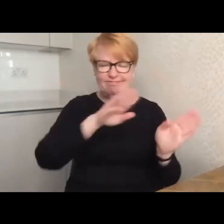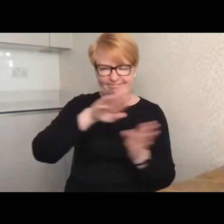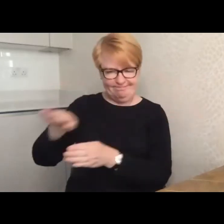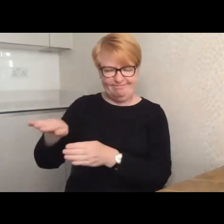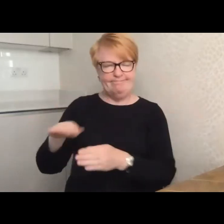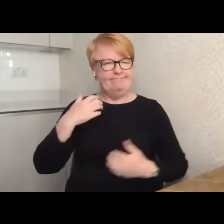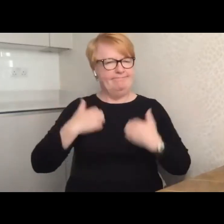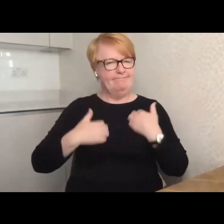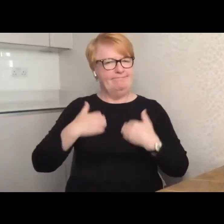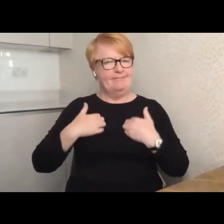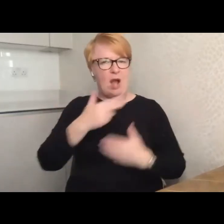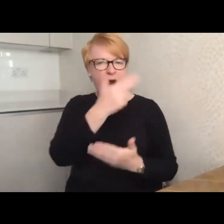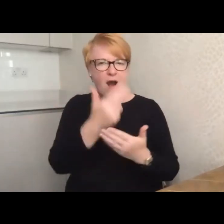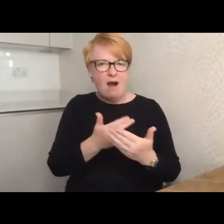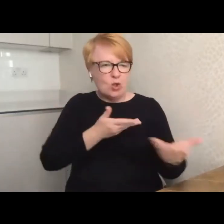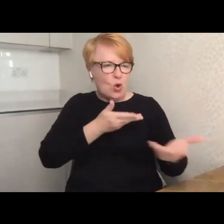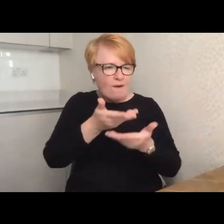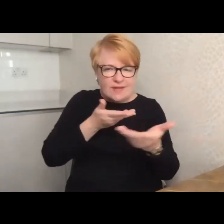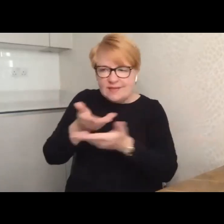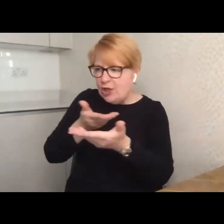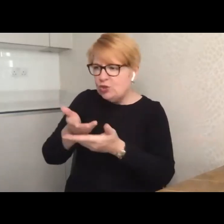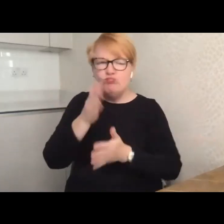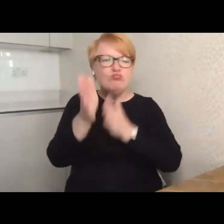about art and art making into new and varied arenas.